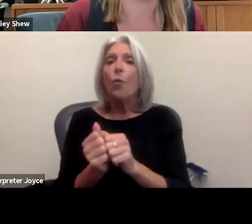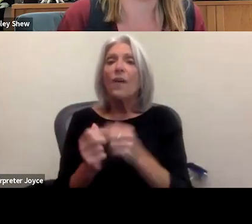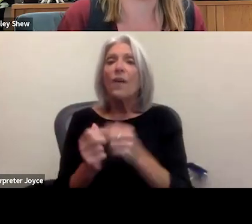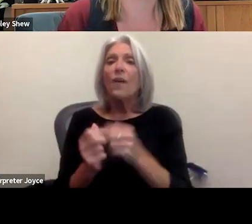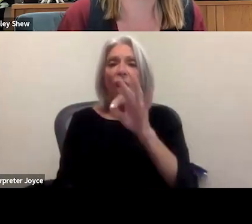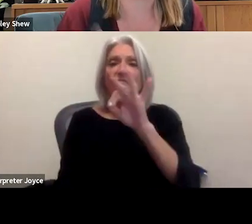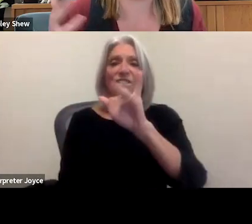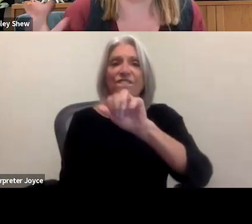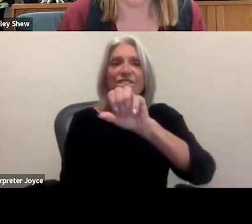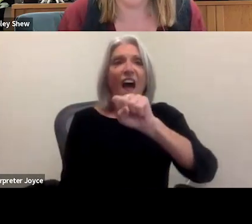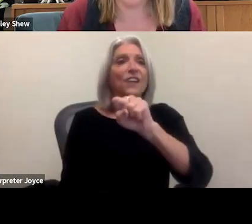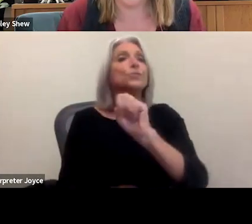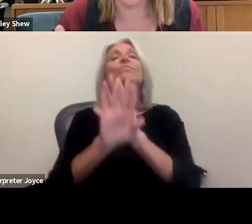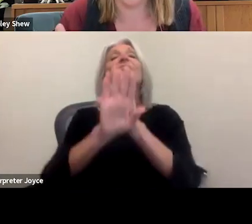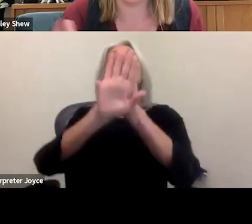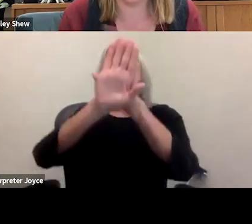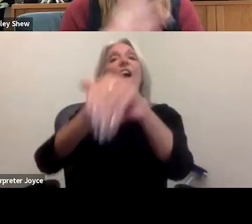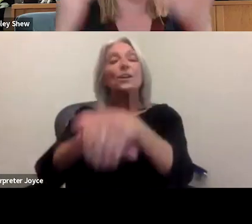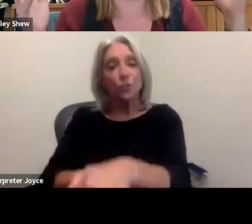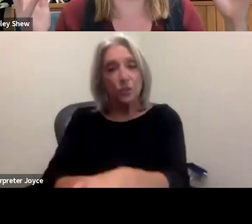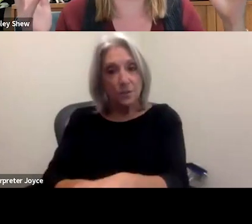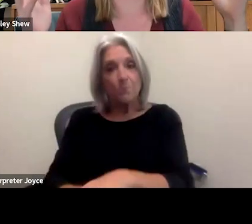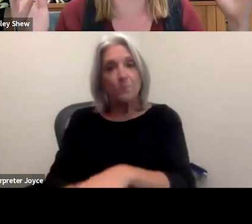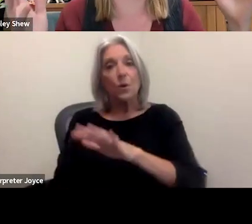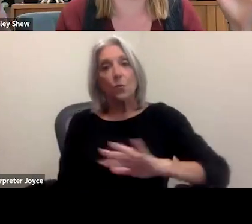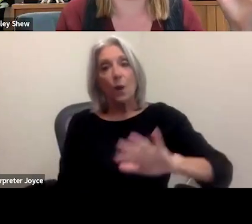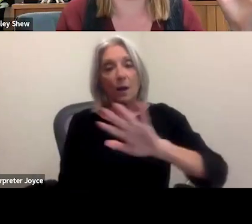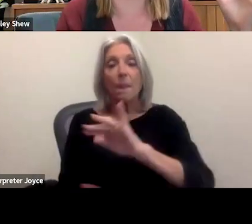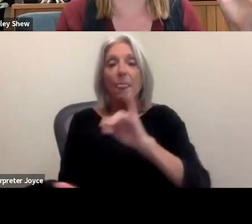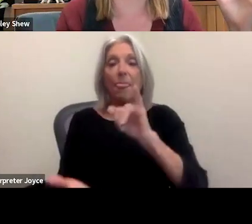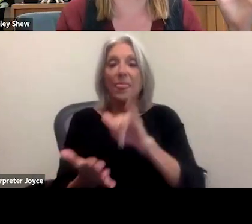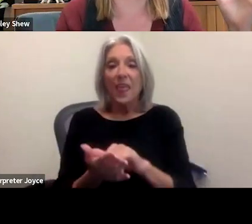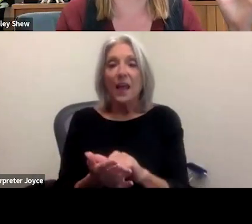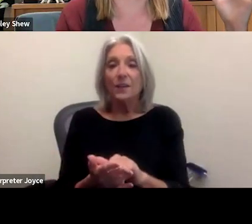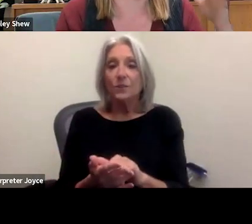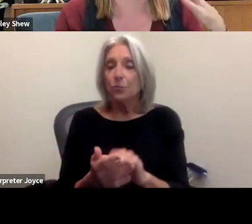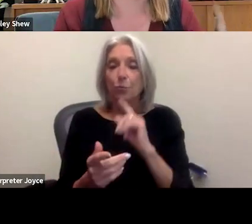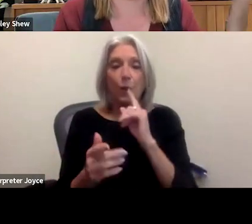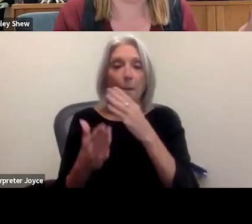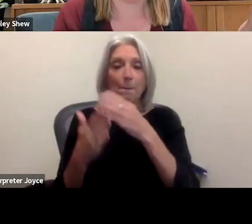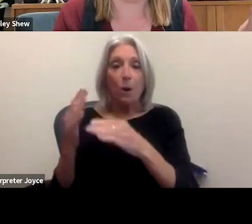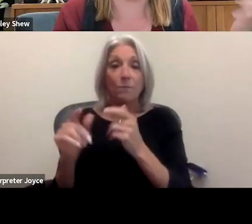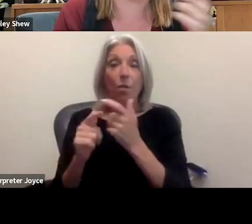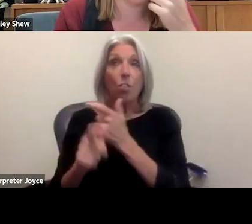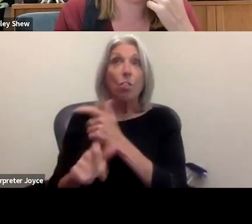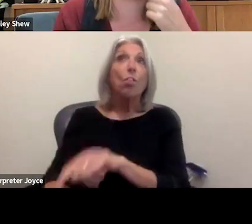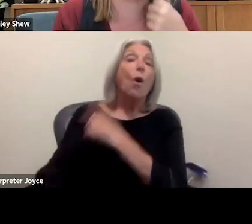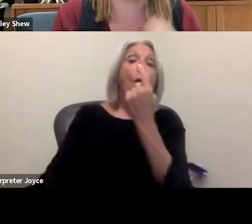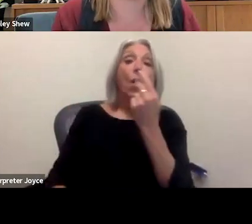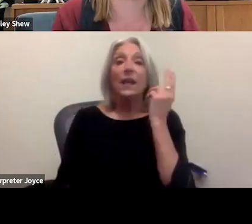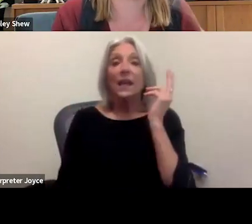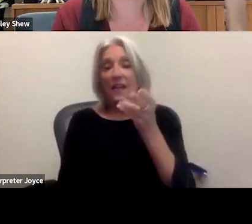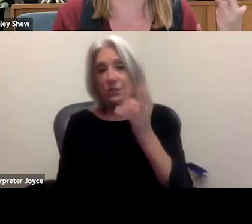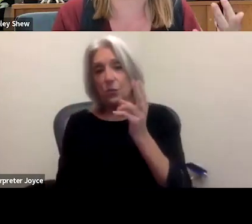And, of course, this is part of a longer history, and it's one that I think about a lot in trying to communicate